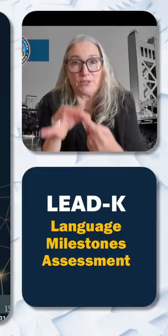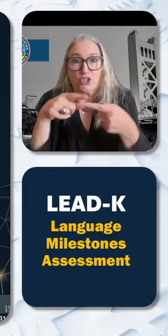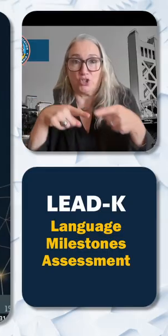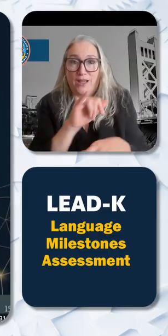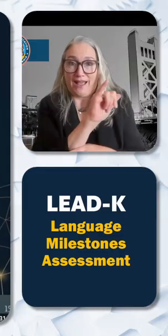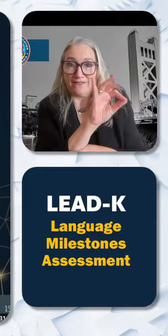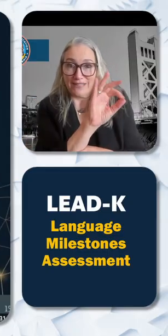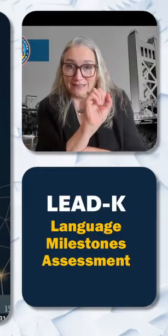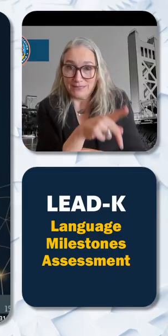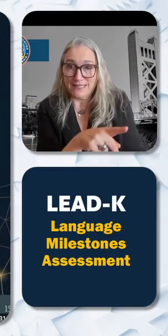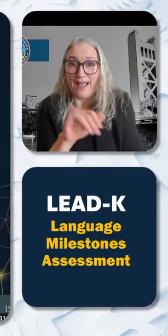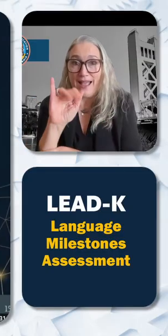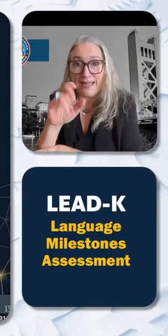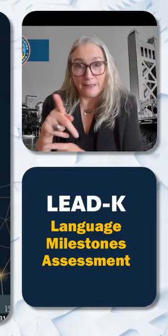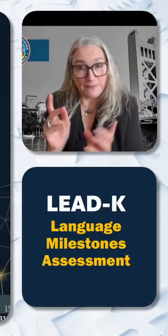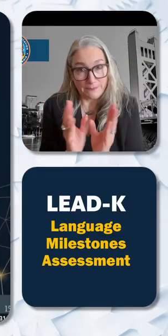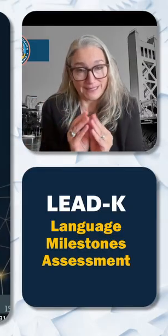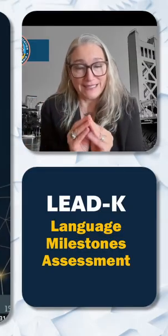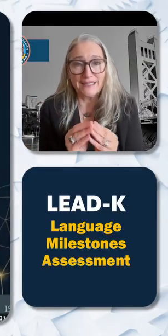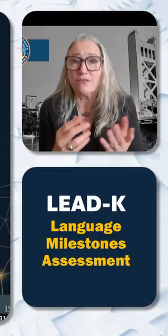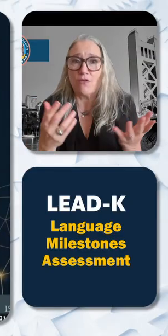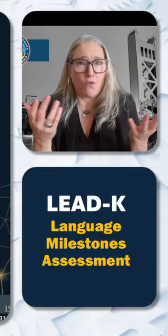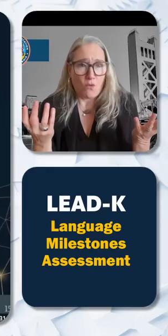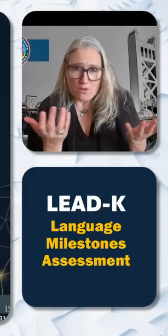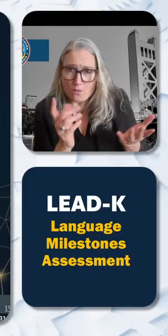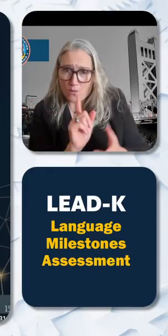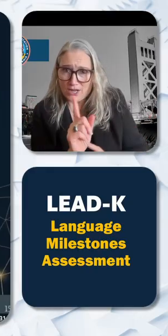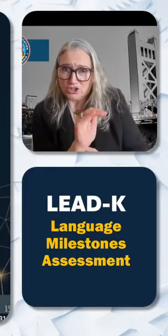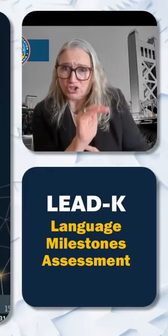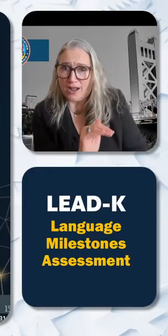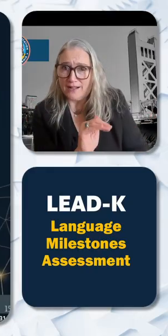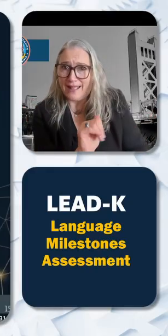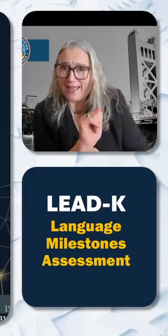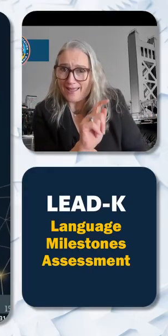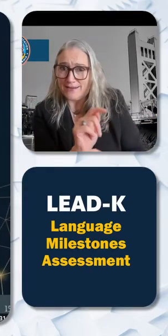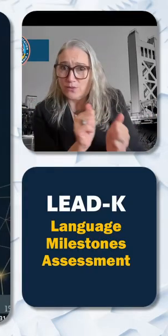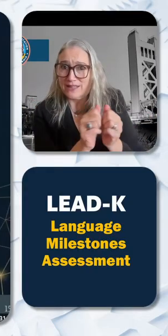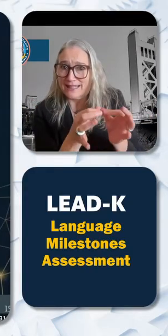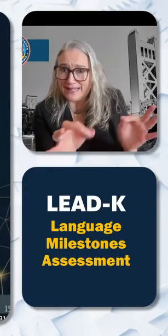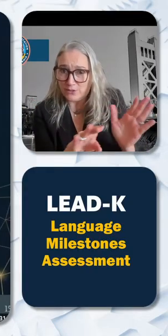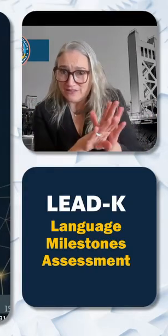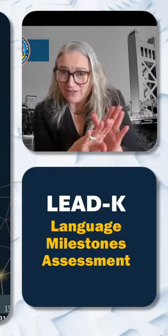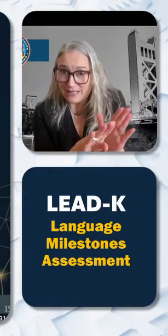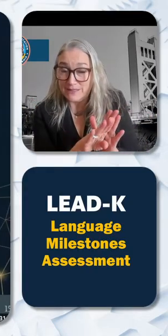become a part of the discussion, and they are intentionally set during IFSP and IEP meetings.